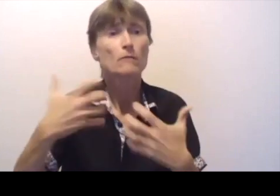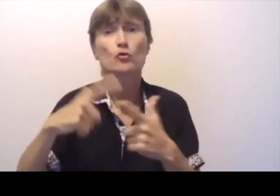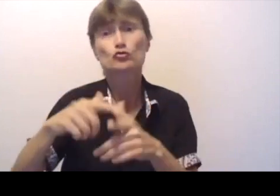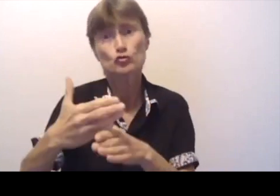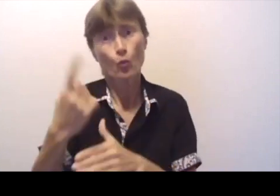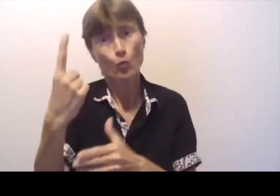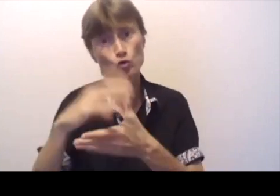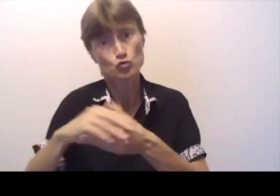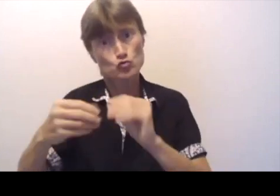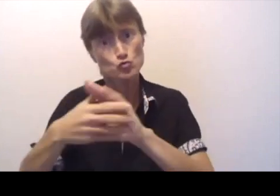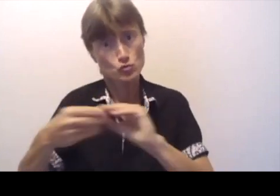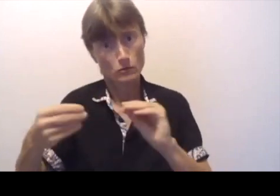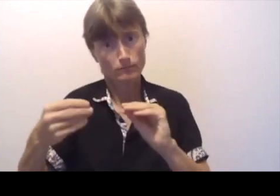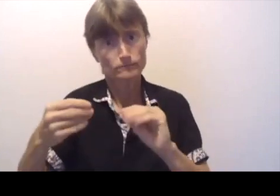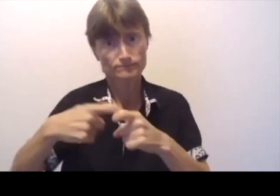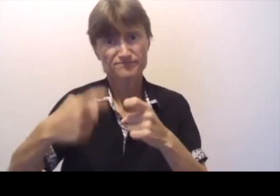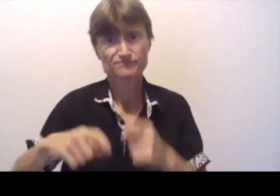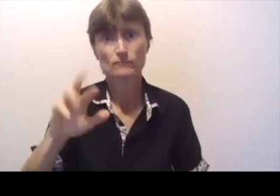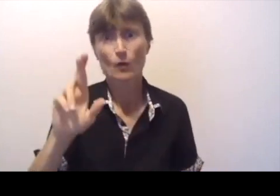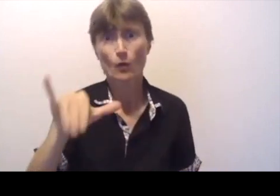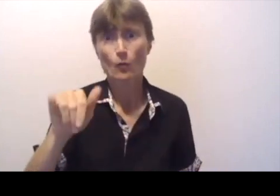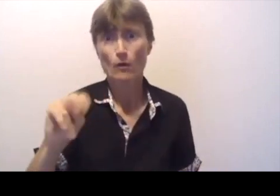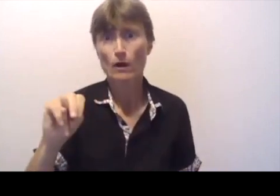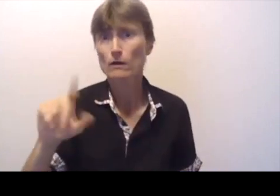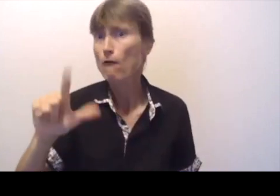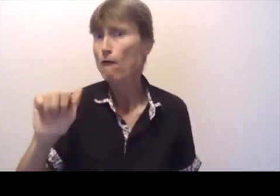from ryan larkin a canadian animator an artist and a